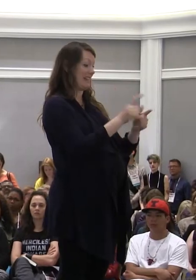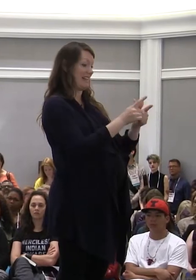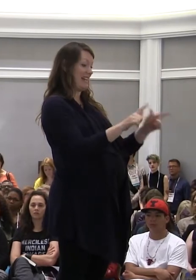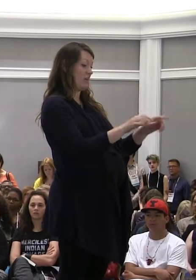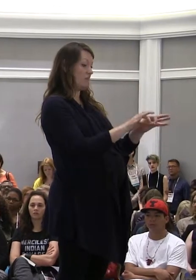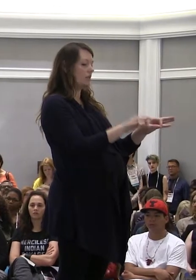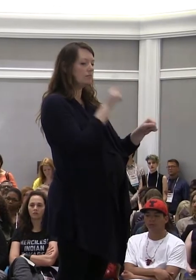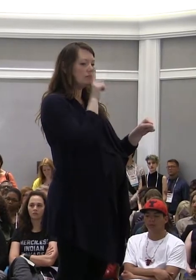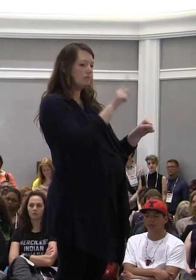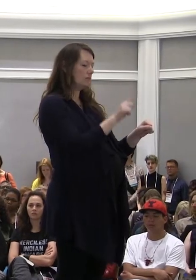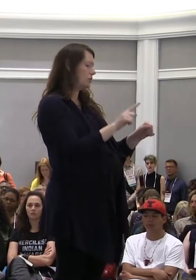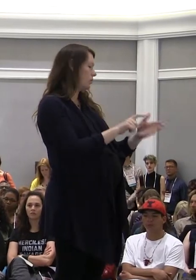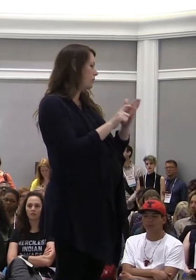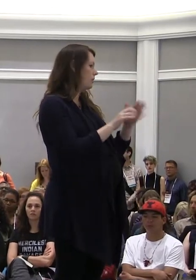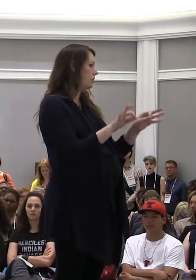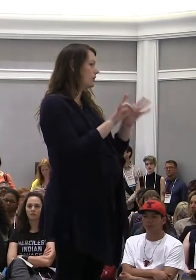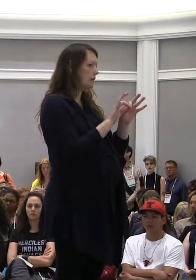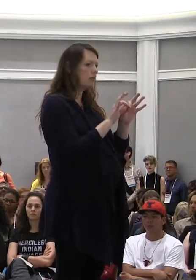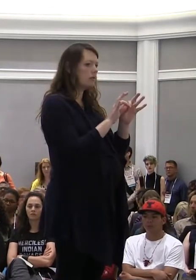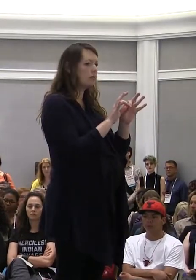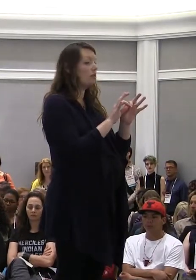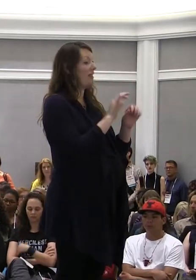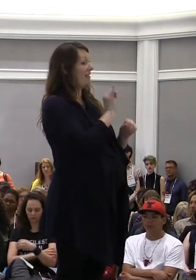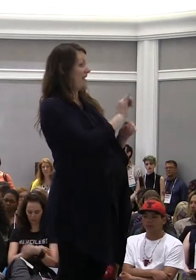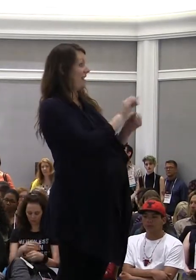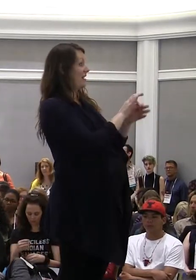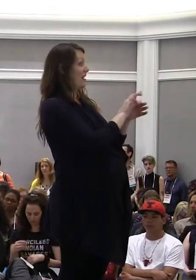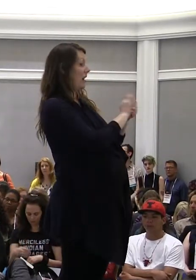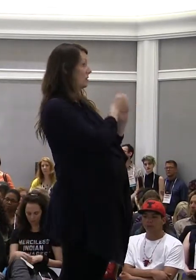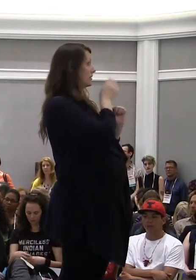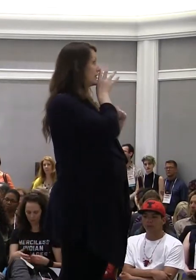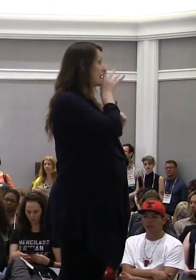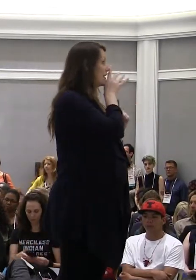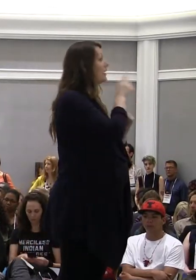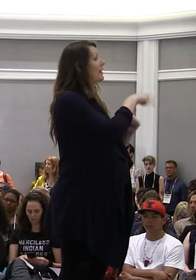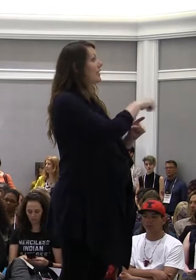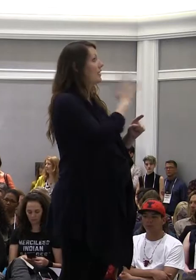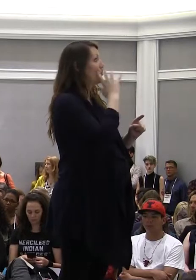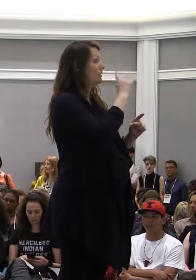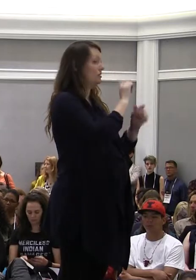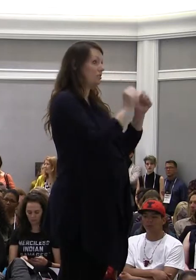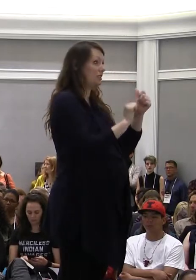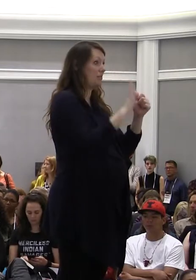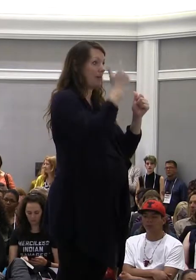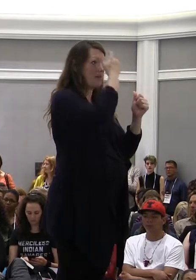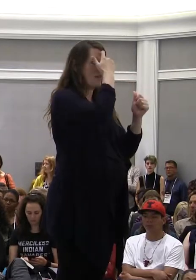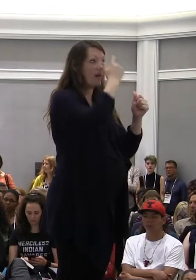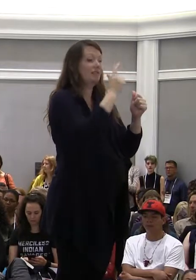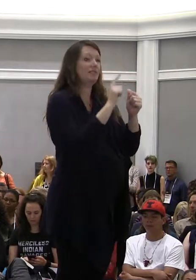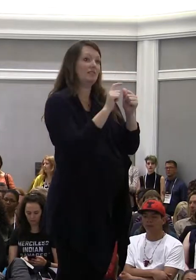It shapes our thoughts, thoughts shape action, but language can also feel exclusionary.